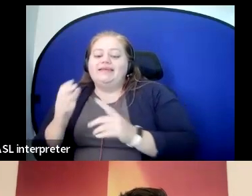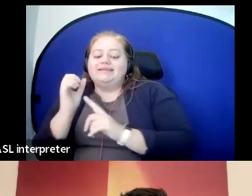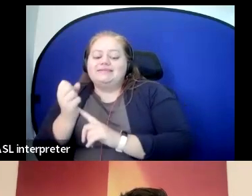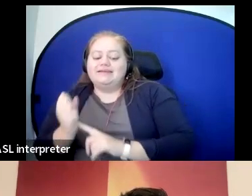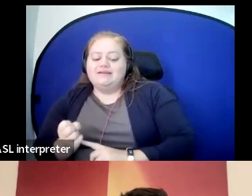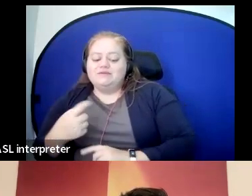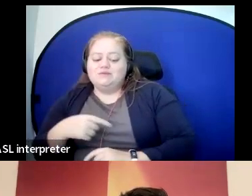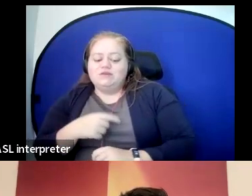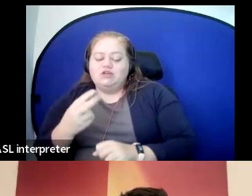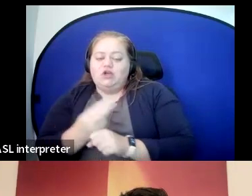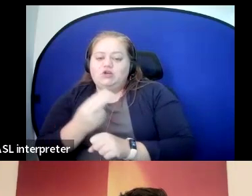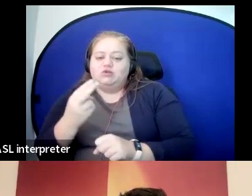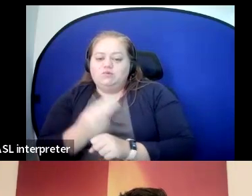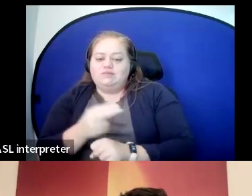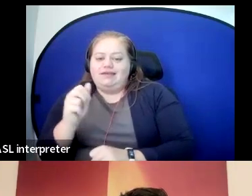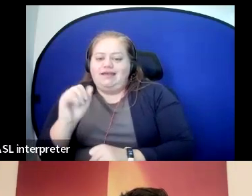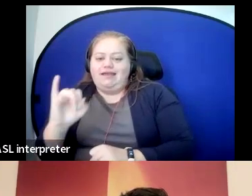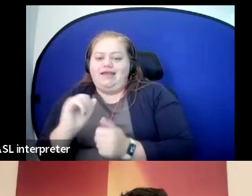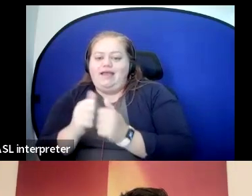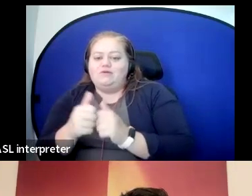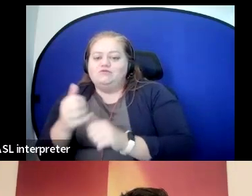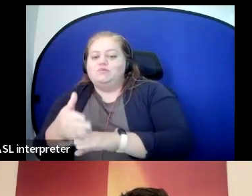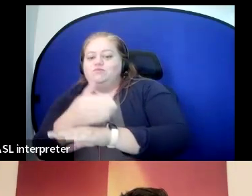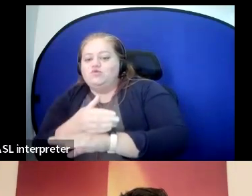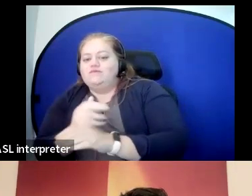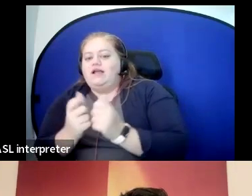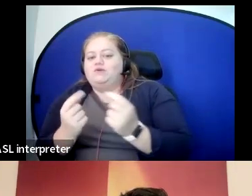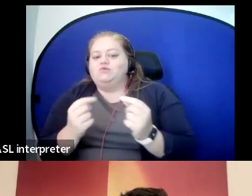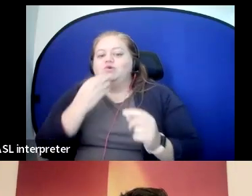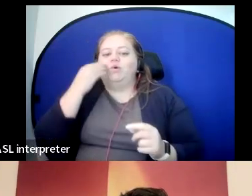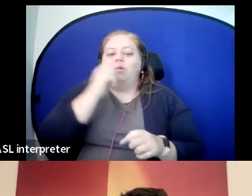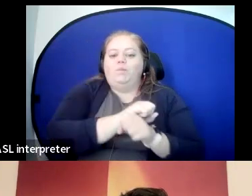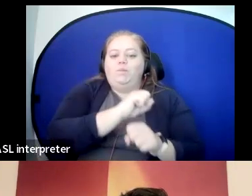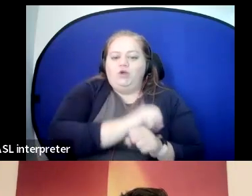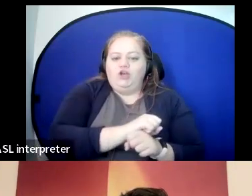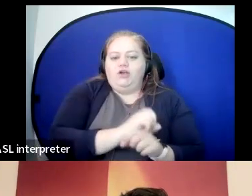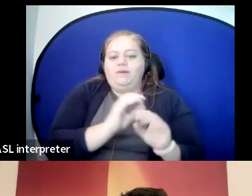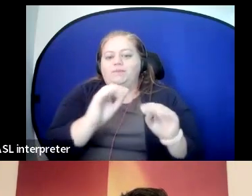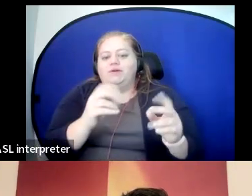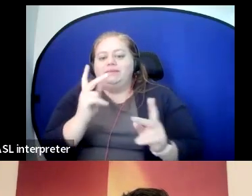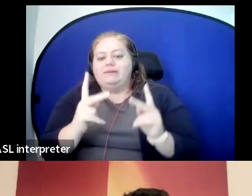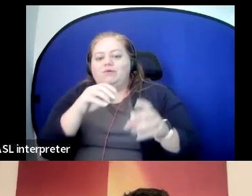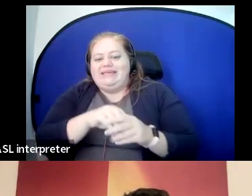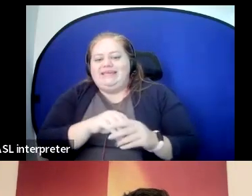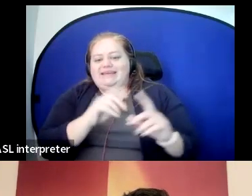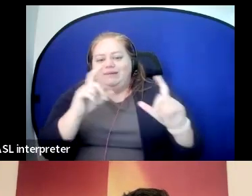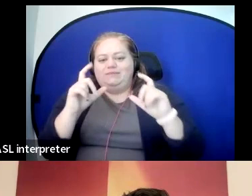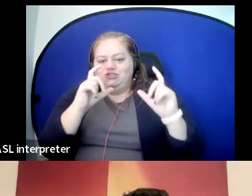AI to improve how you do your homework or kind of placing people in images where they haven't been.